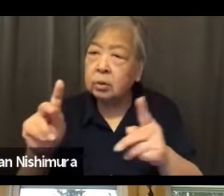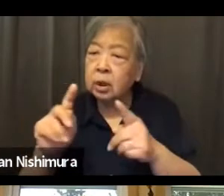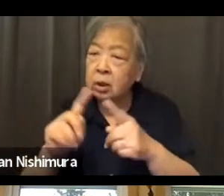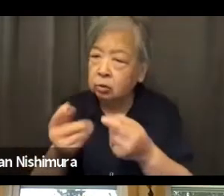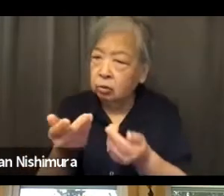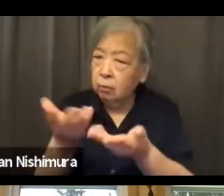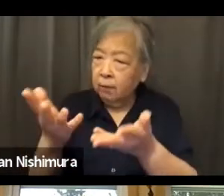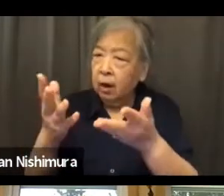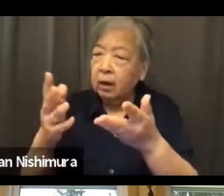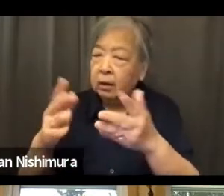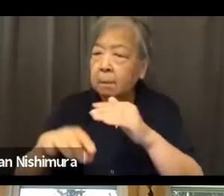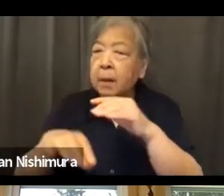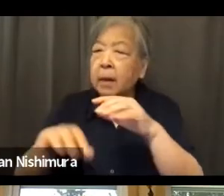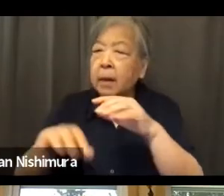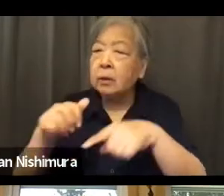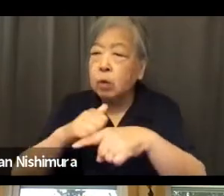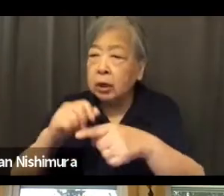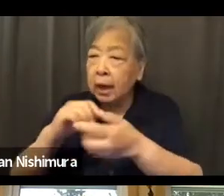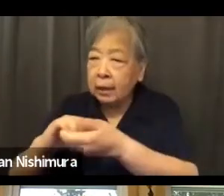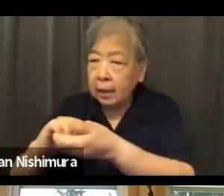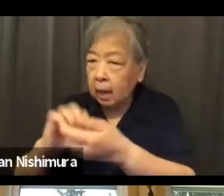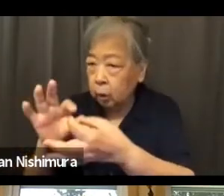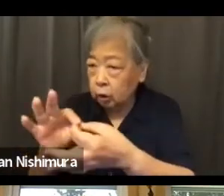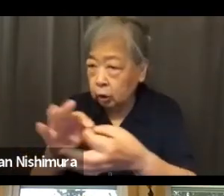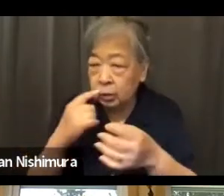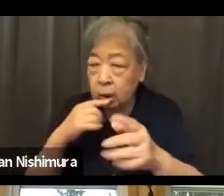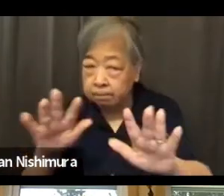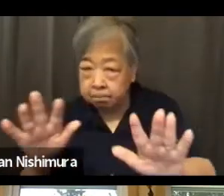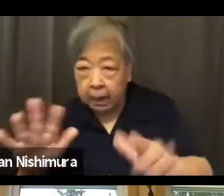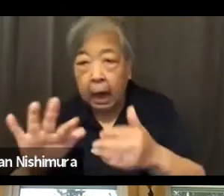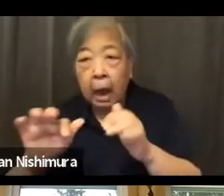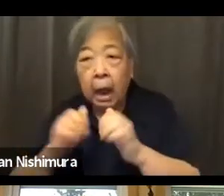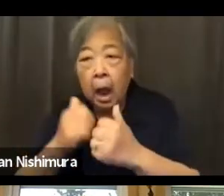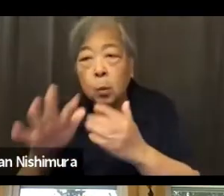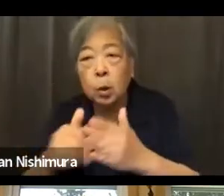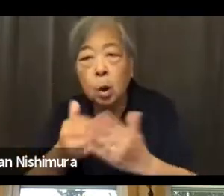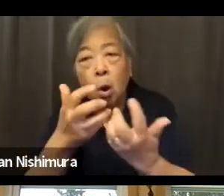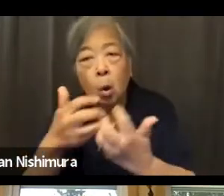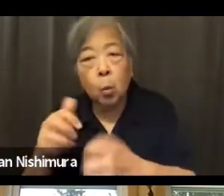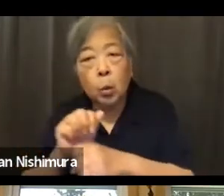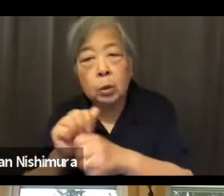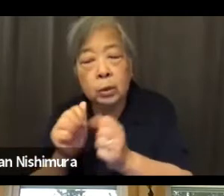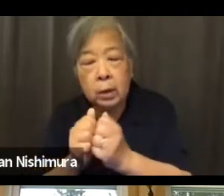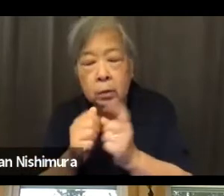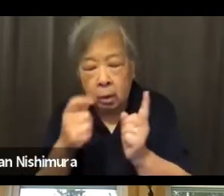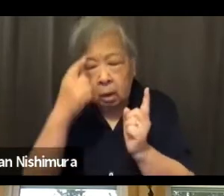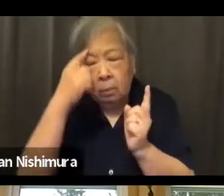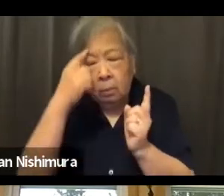and some collaboration to say, how will we all work together? Let's come up with three principles that we'll all utilize.